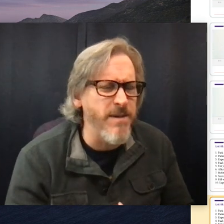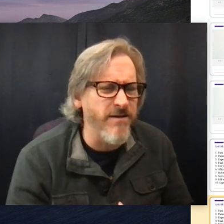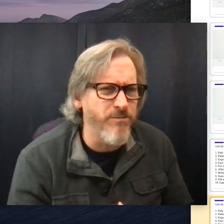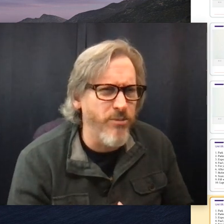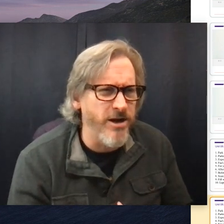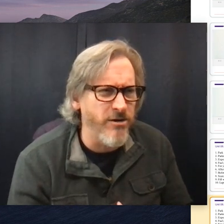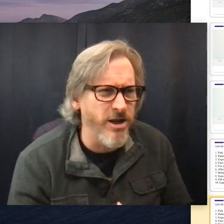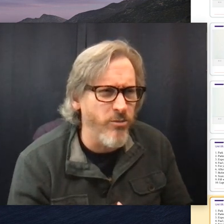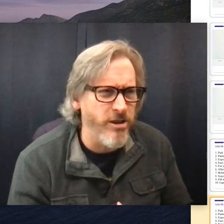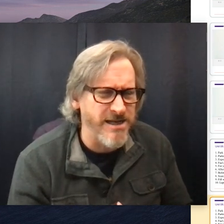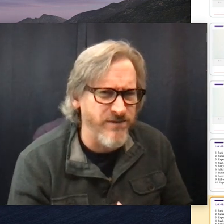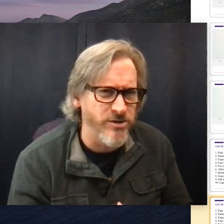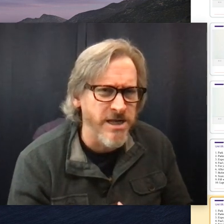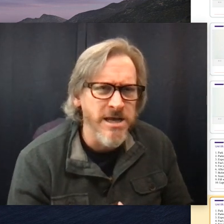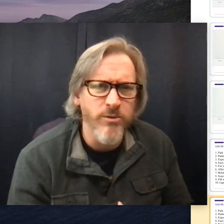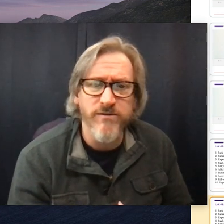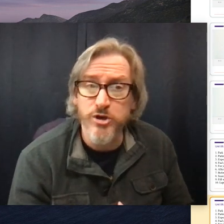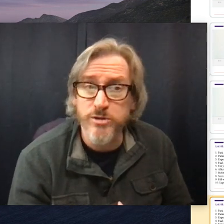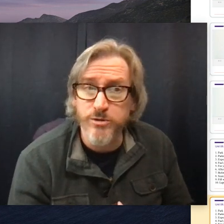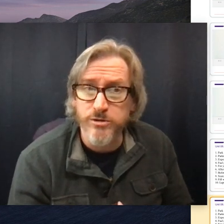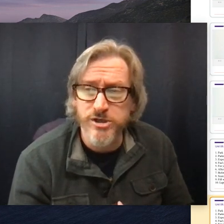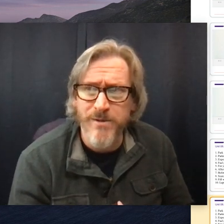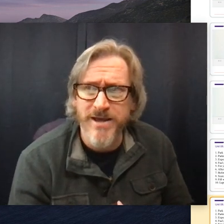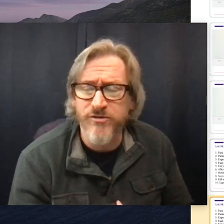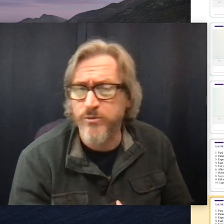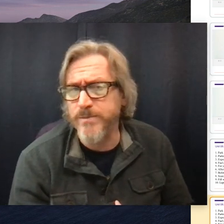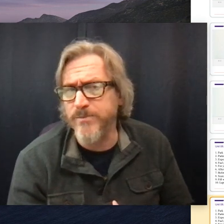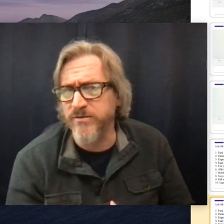may have pointed out in one of the last videos we have a new tutor so now we have three people